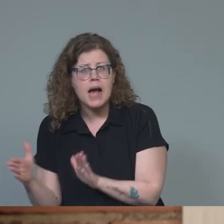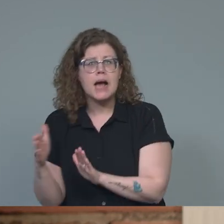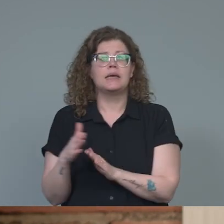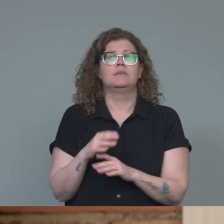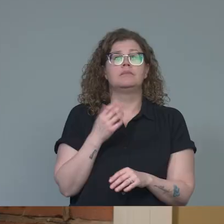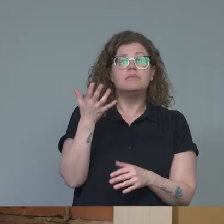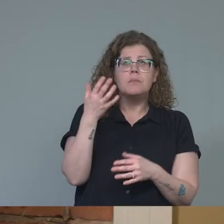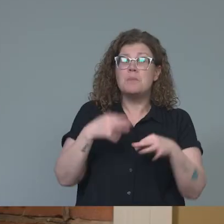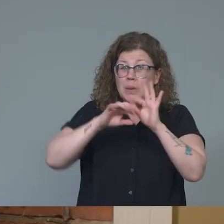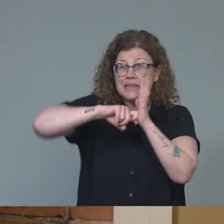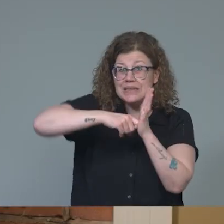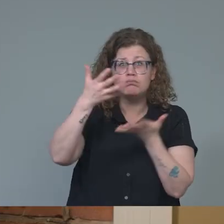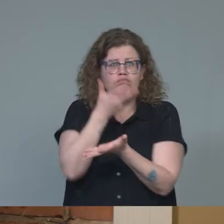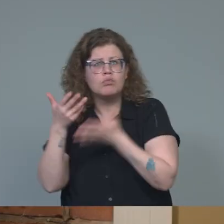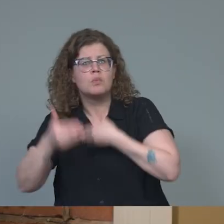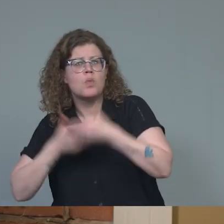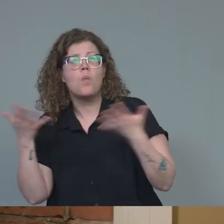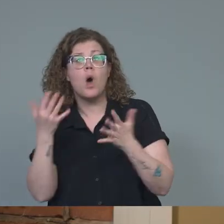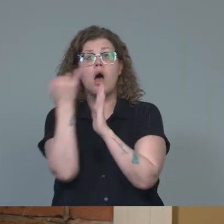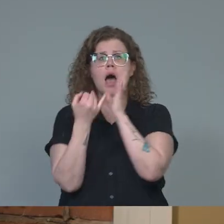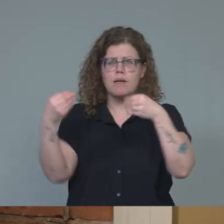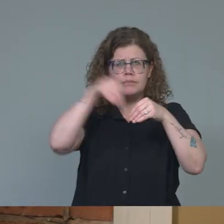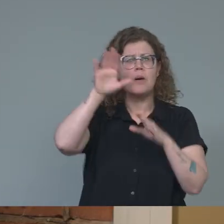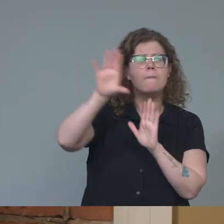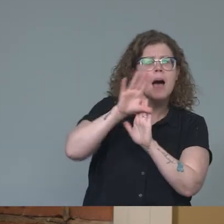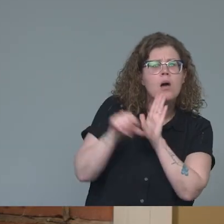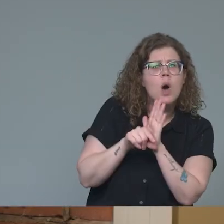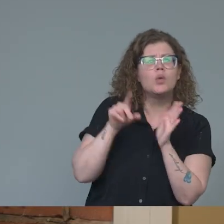process. When an artist comes in and does their background research for that project in